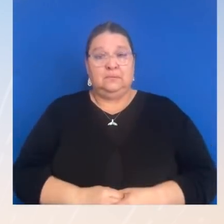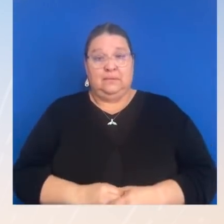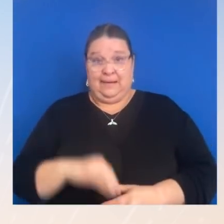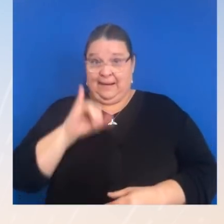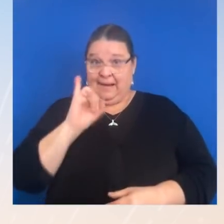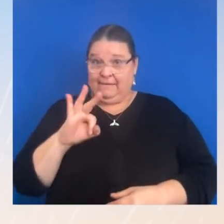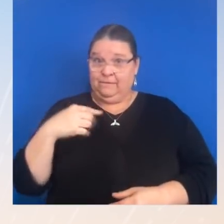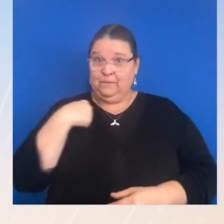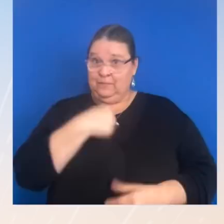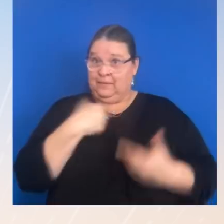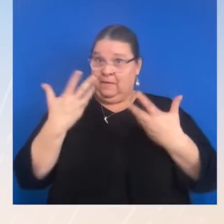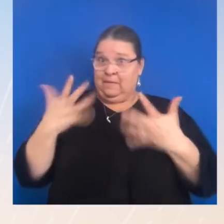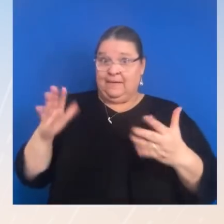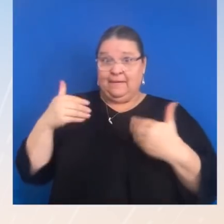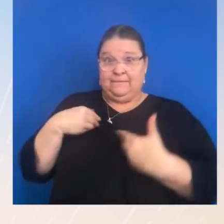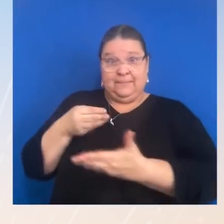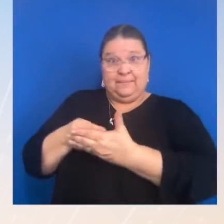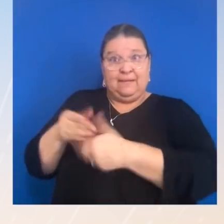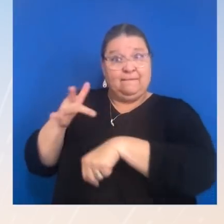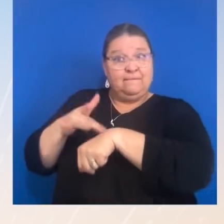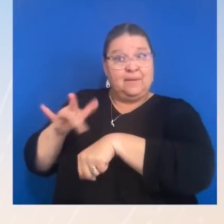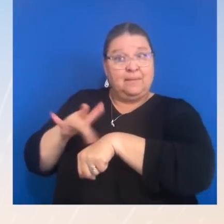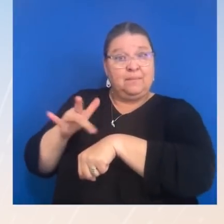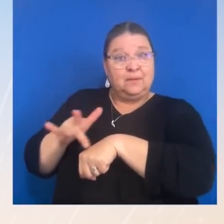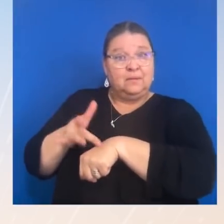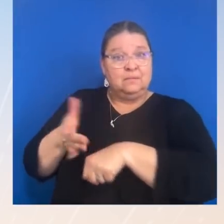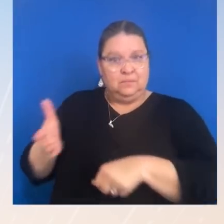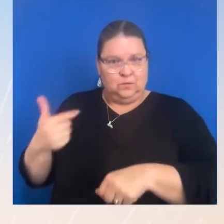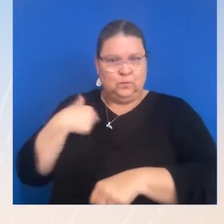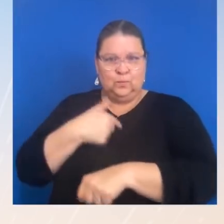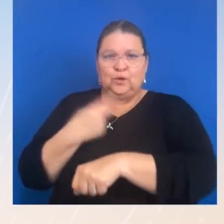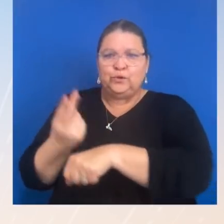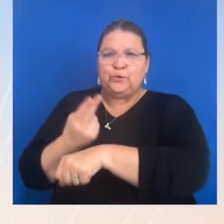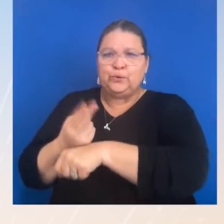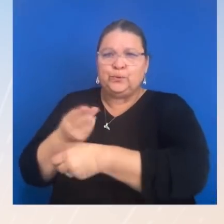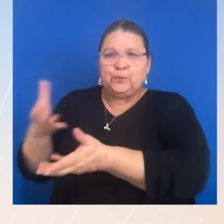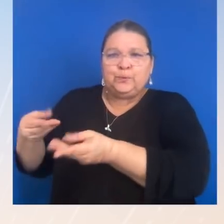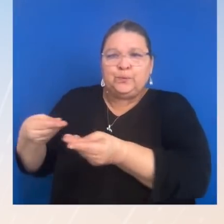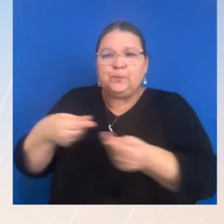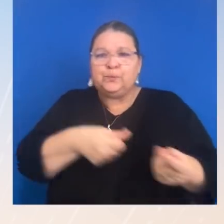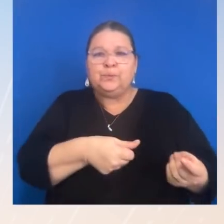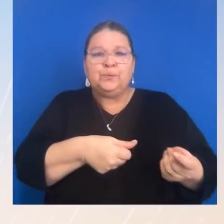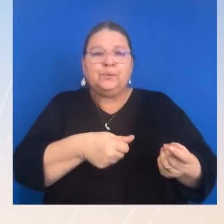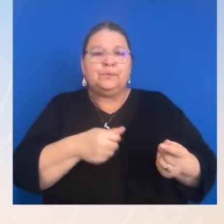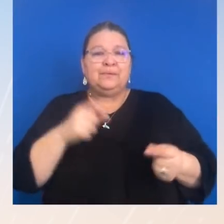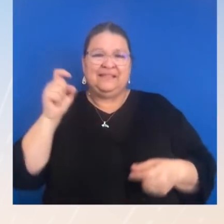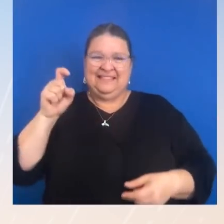And our assessment is that we need this additional funding in order to meet the needs of the American public.